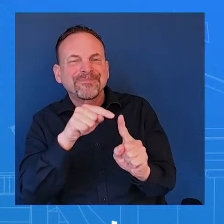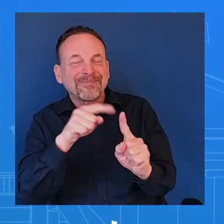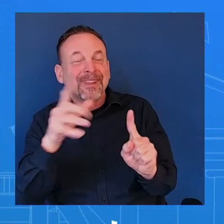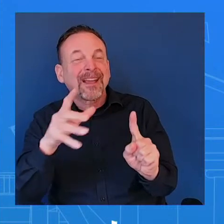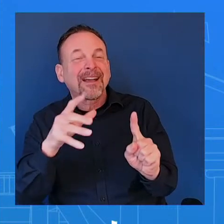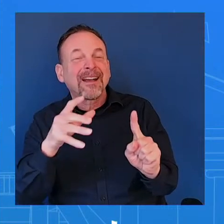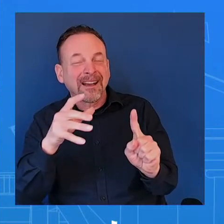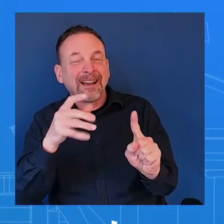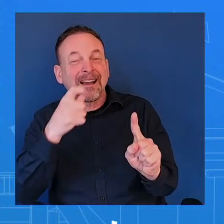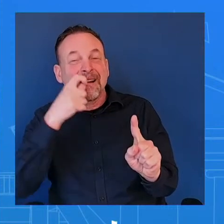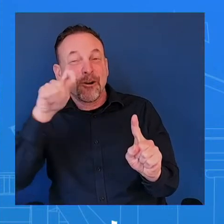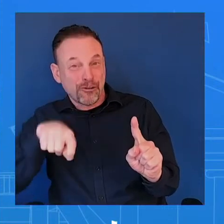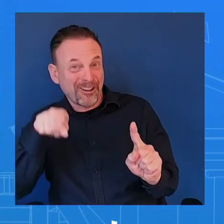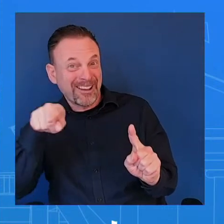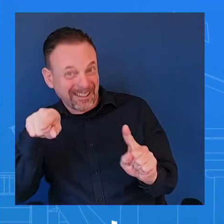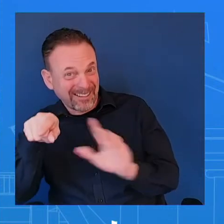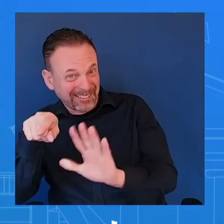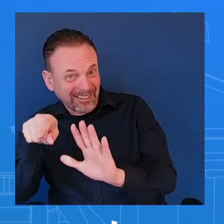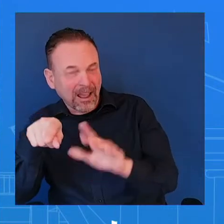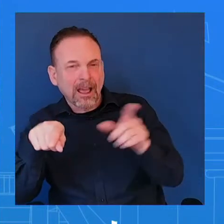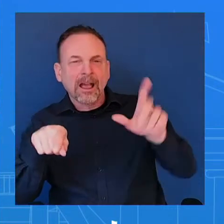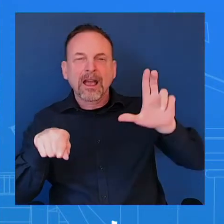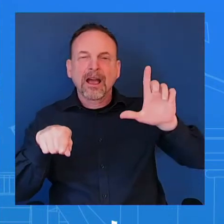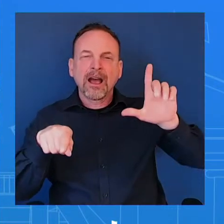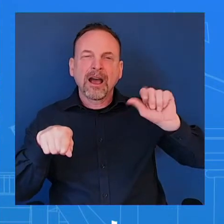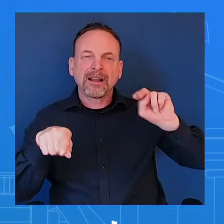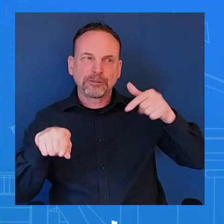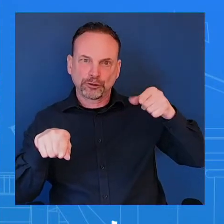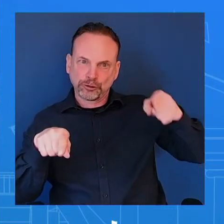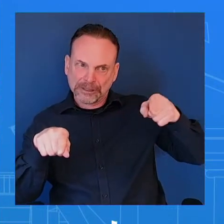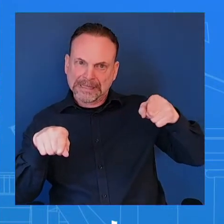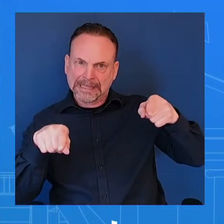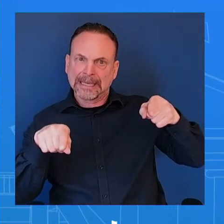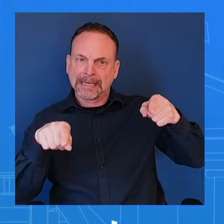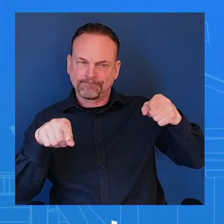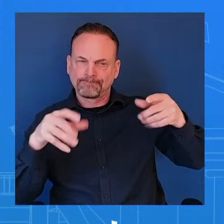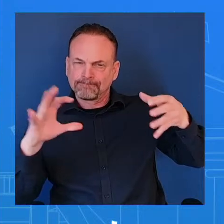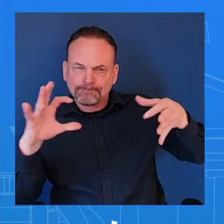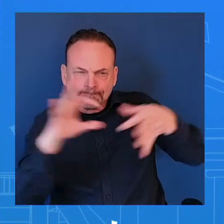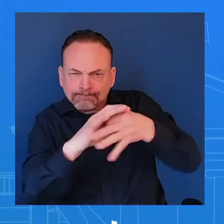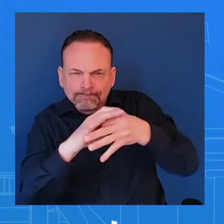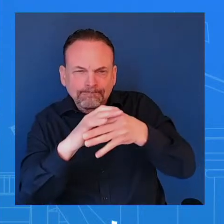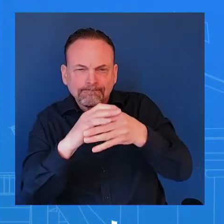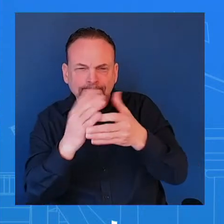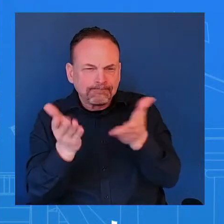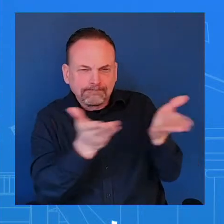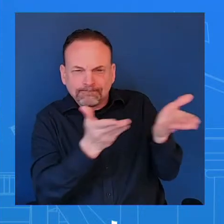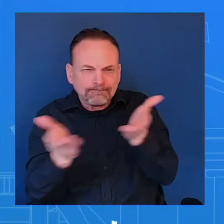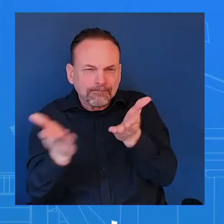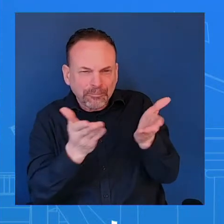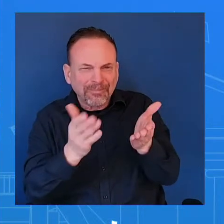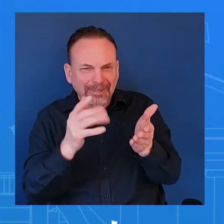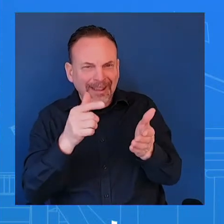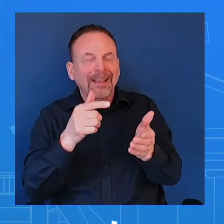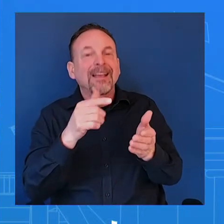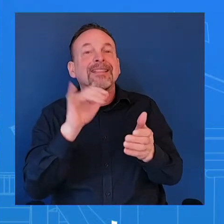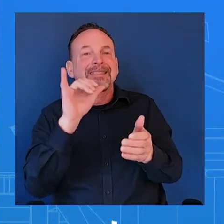wants the aid package passed right away -- Ms. Jean-Pierre: Yeah. Q- and that you support the LNG export ban. But can you clarify whether that means you're --